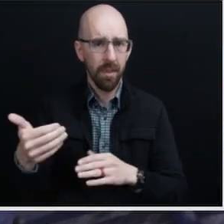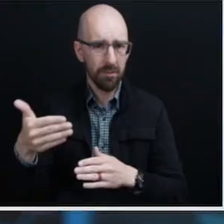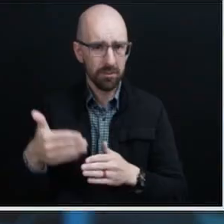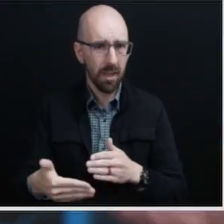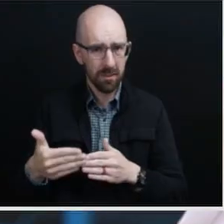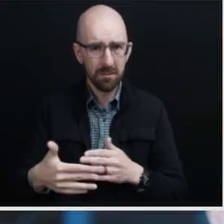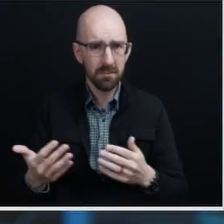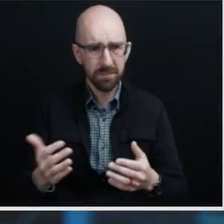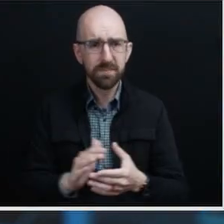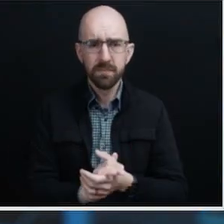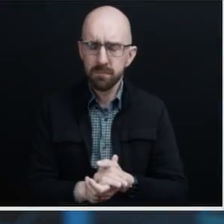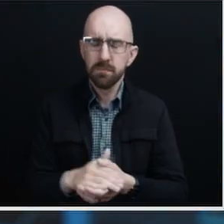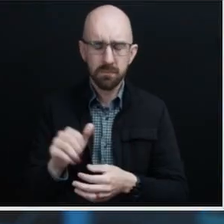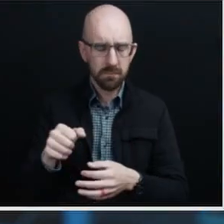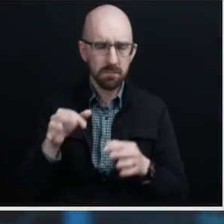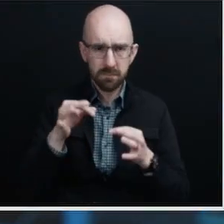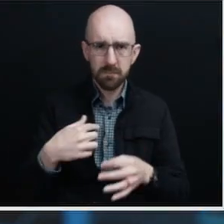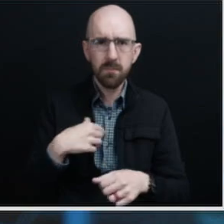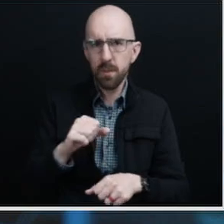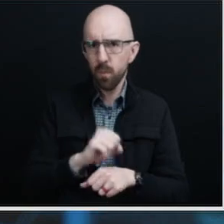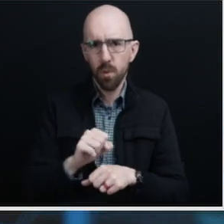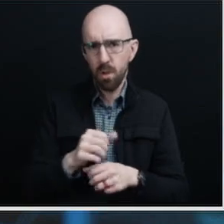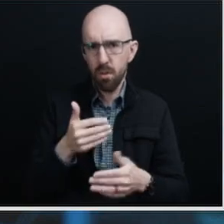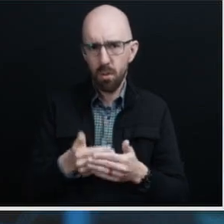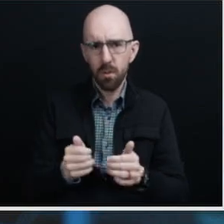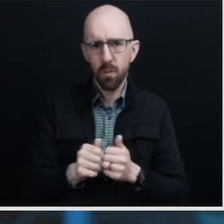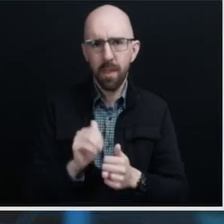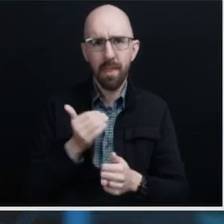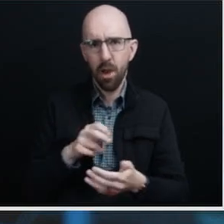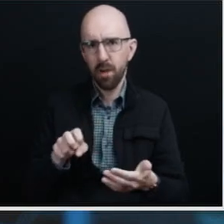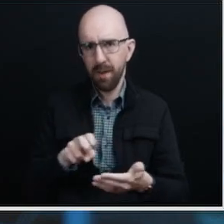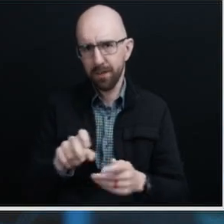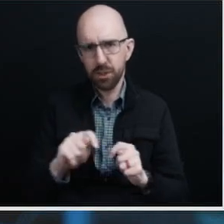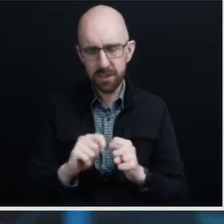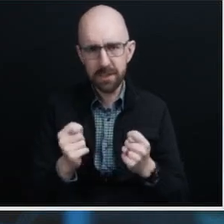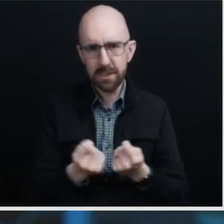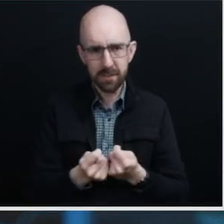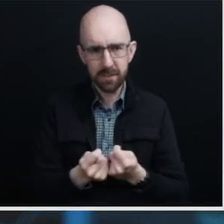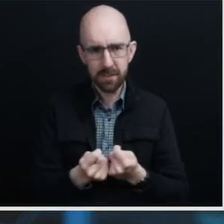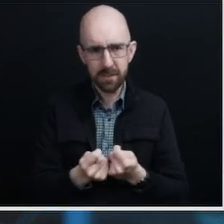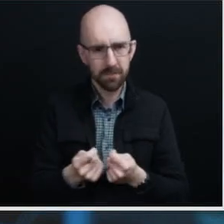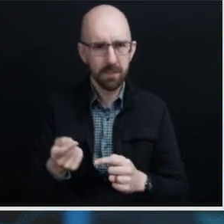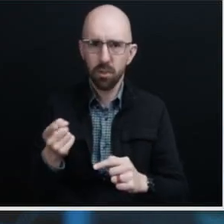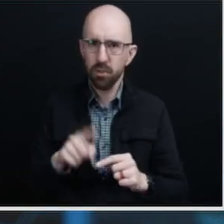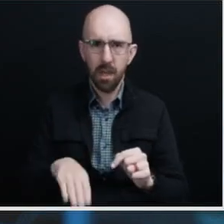and I I work very closely with our our navigation team and could not be more blessed to have the